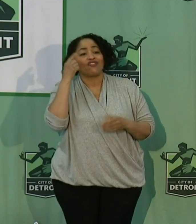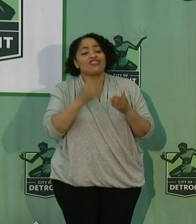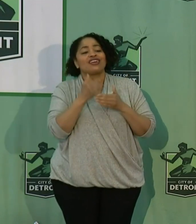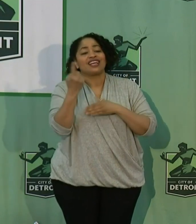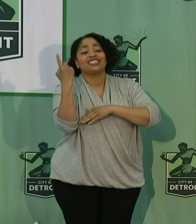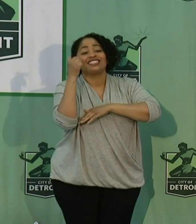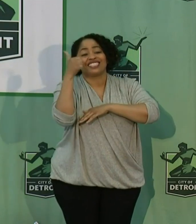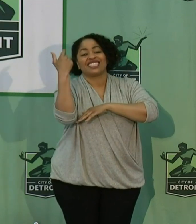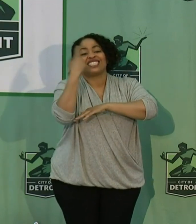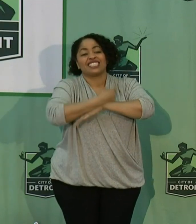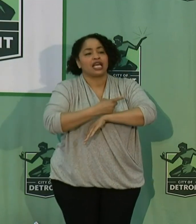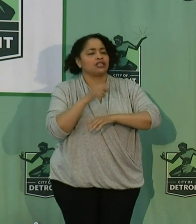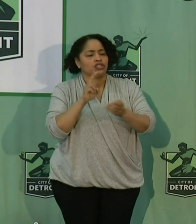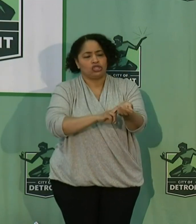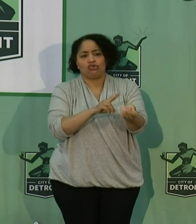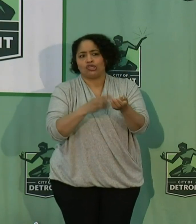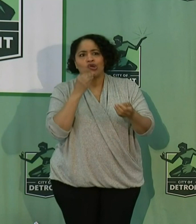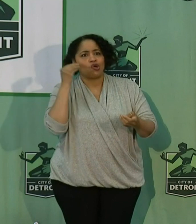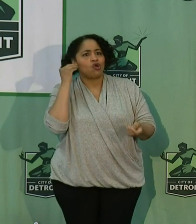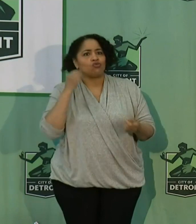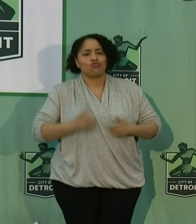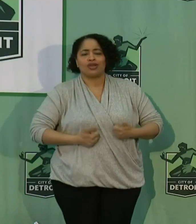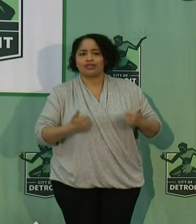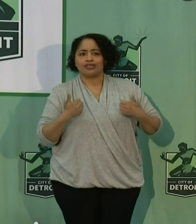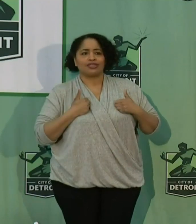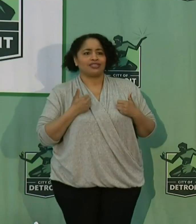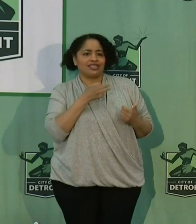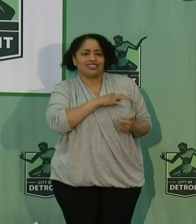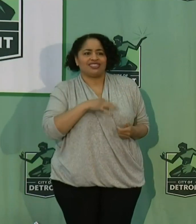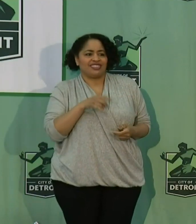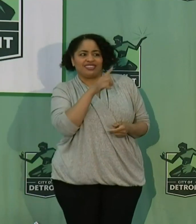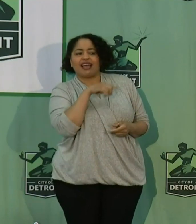WE’RE NOW GONNA BE COMMITTING 240 TESTS A DAY FOR THE NEXT TEN 240 TESTS A DAY FOR THE NEXT TEN DAYS JUST TO NURSING HOME